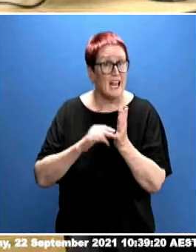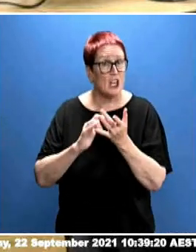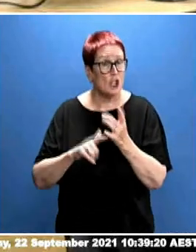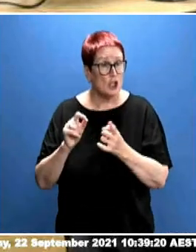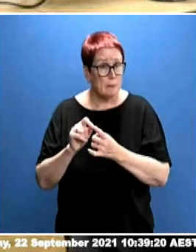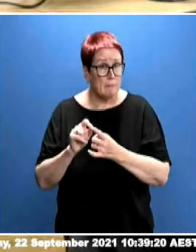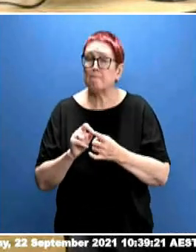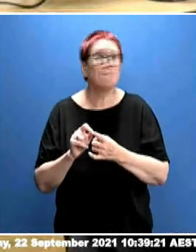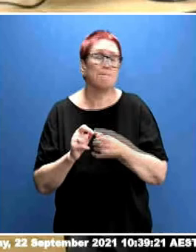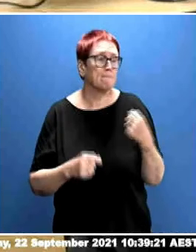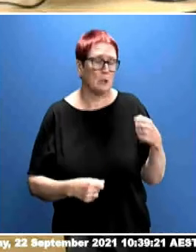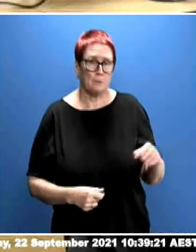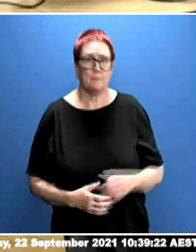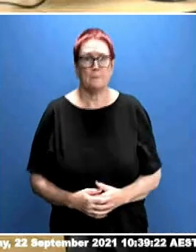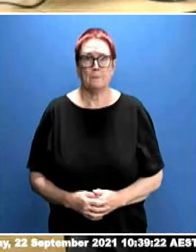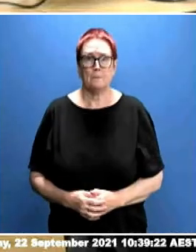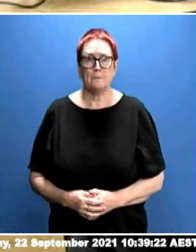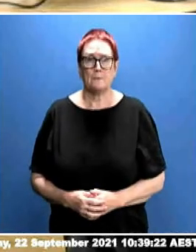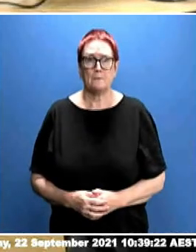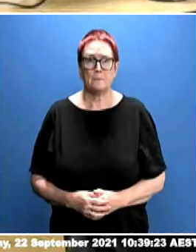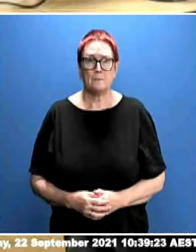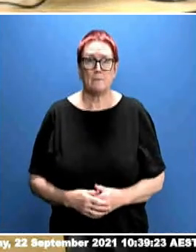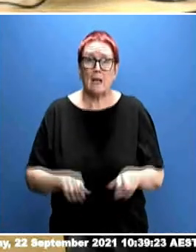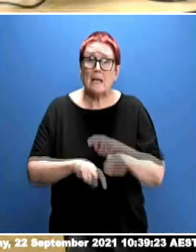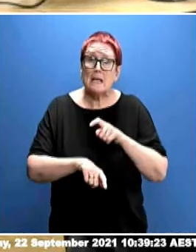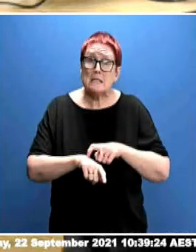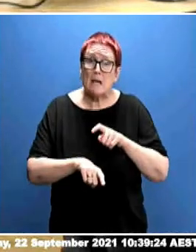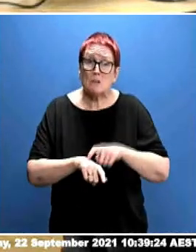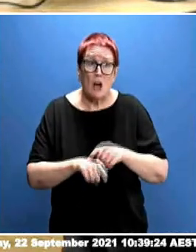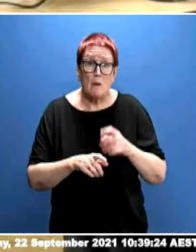At the time did you experience any questions about your Aboriginality?